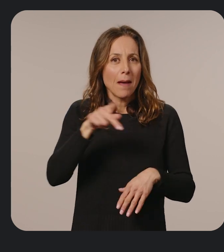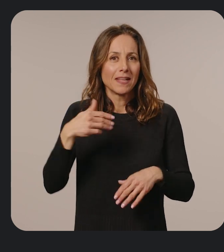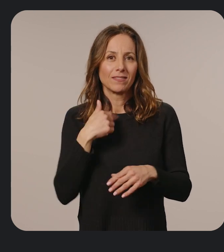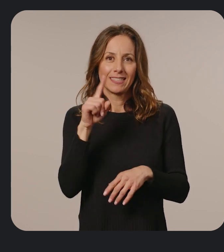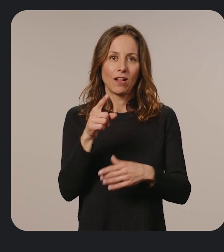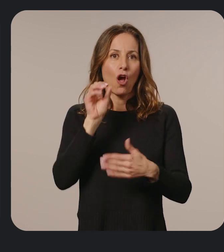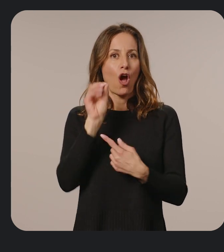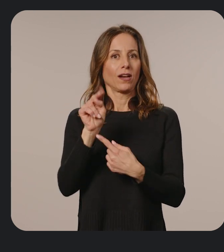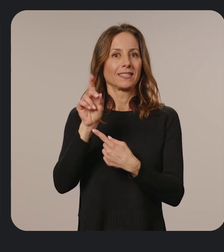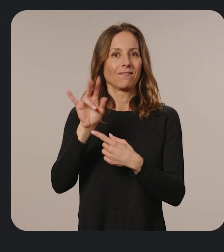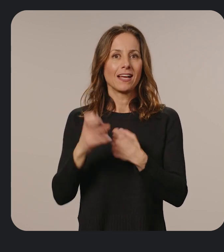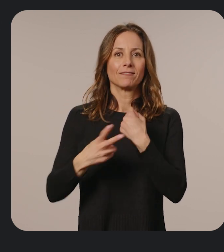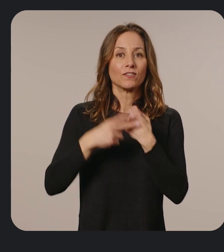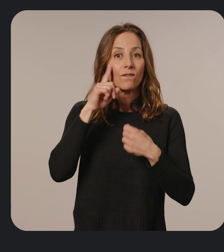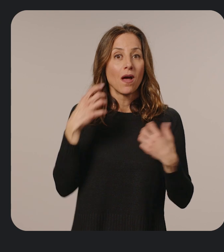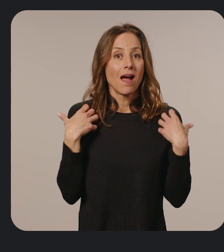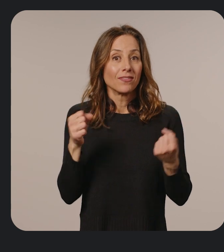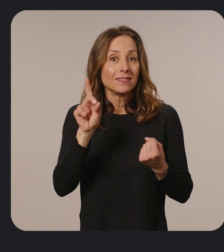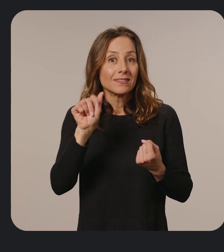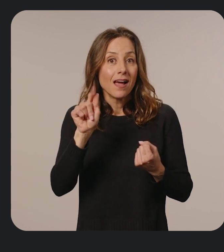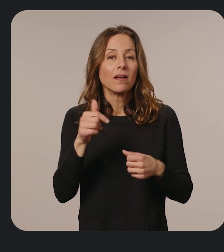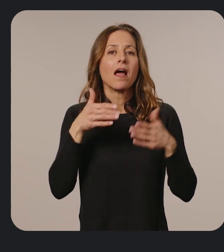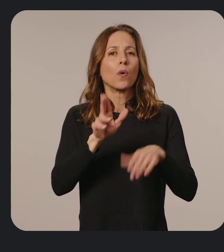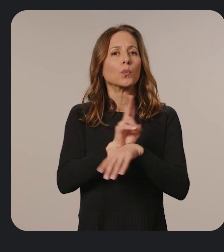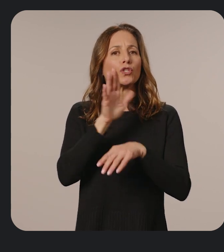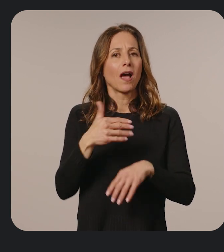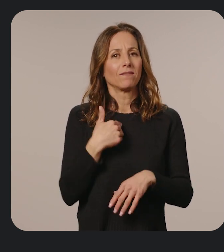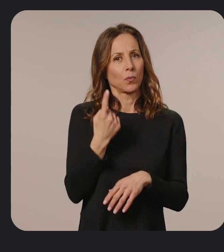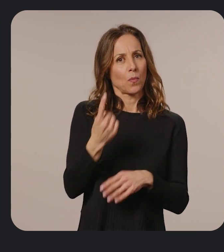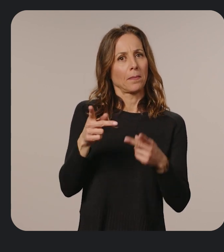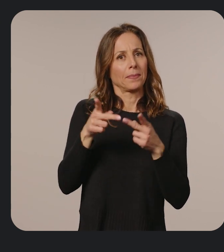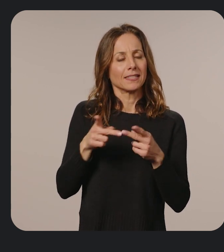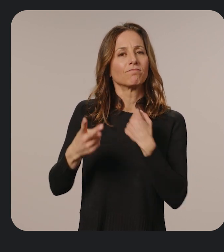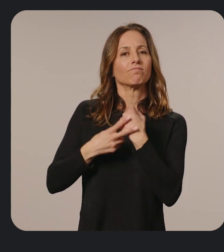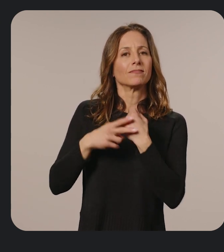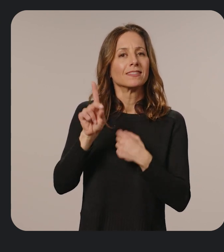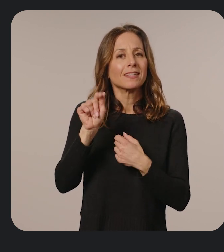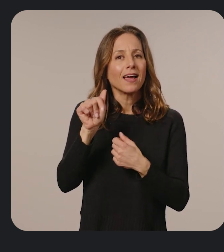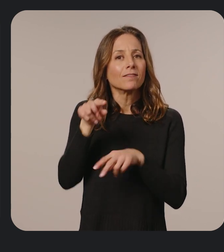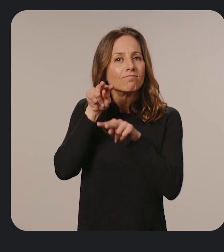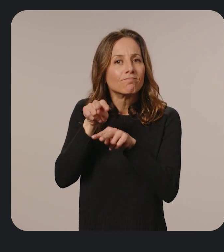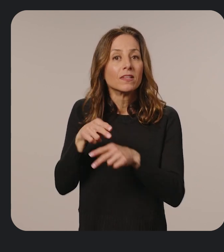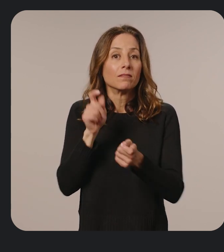a single on-device repository for user health data. It allows users to have a single place to view their data, configure privacy